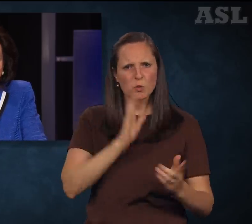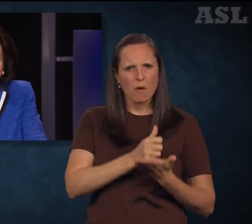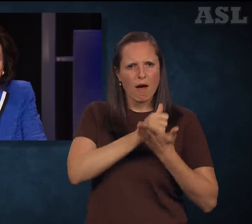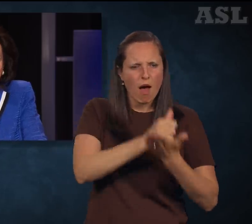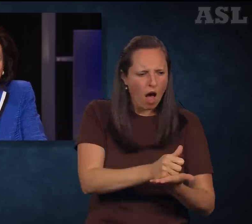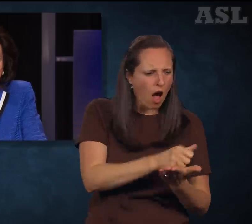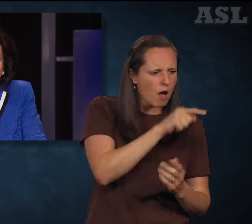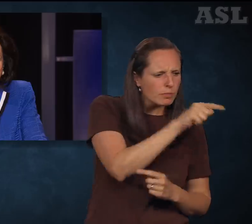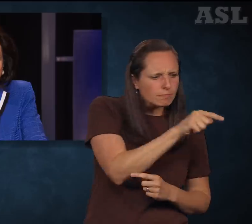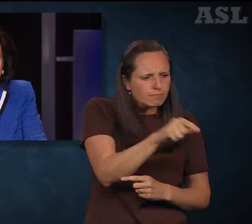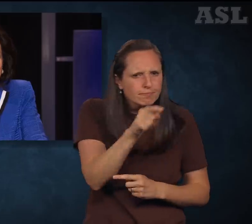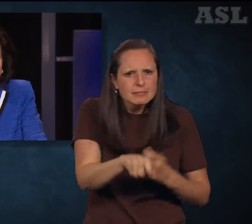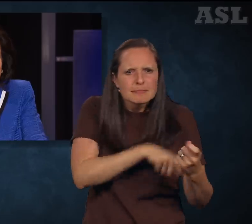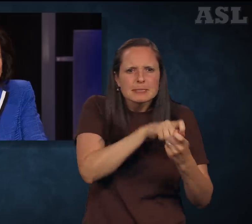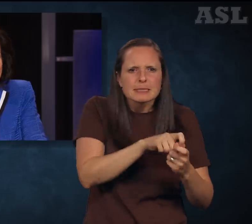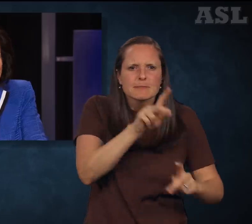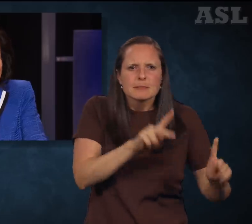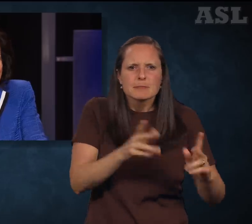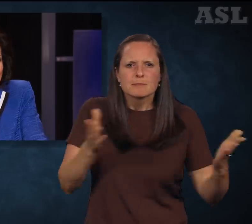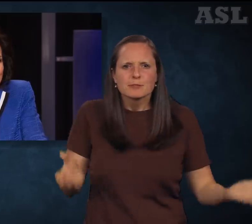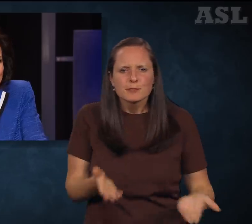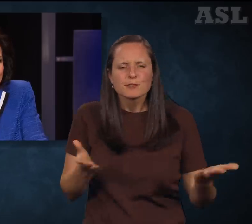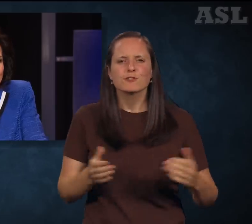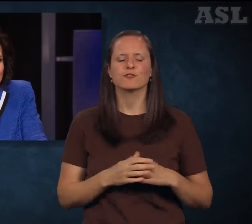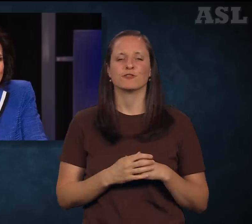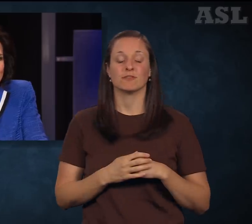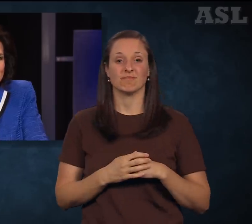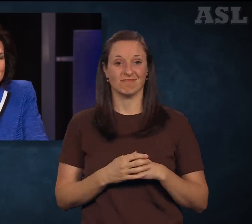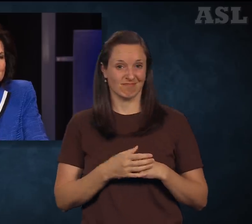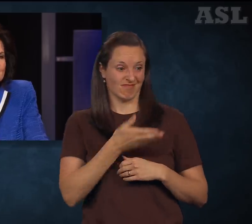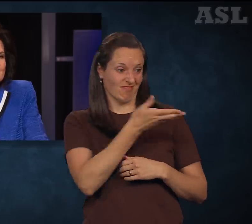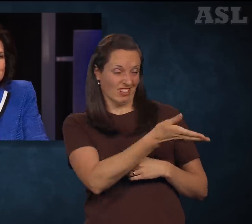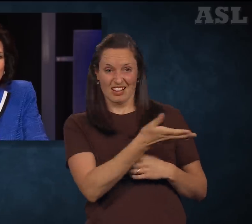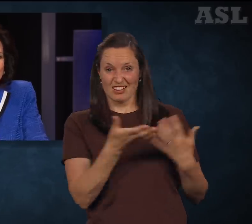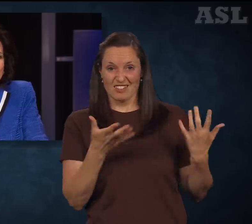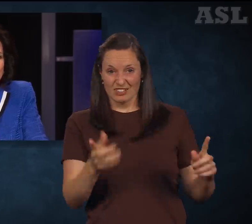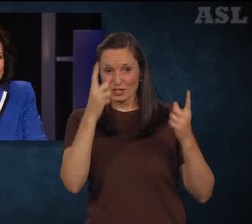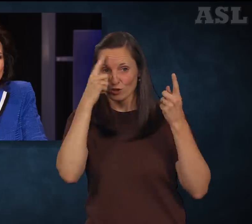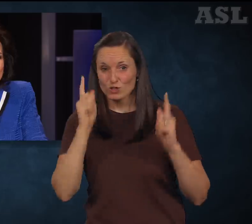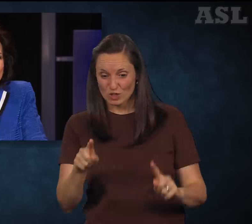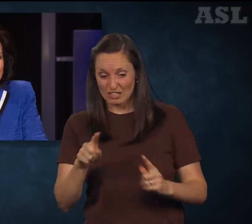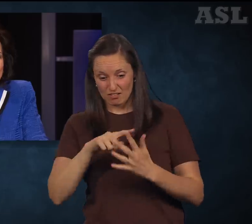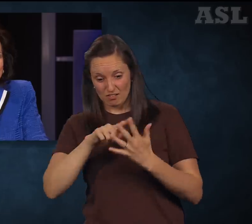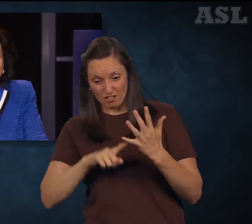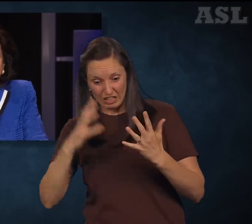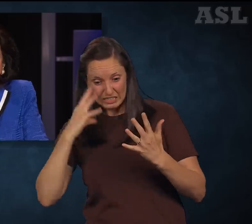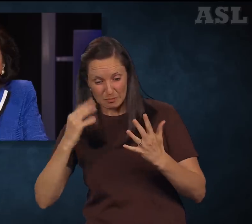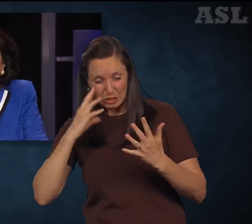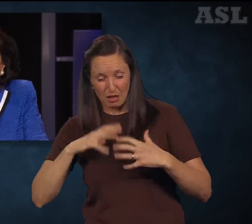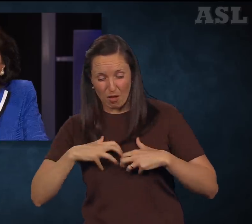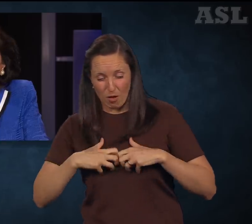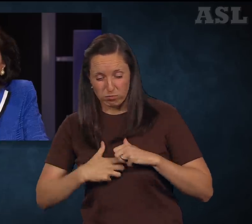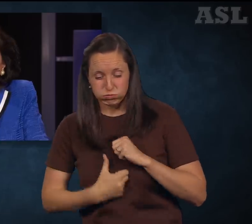WOULD HELP WHILE YOU ARE HERE